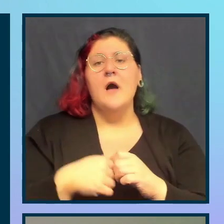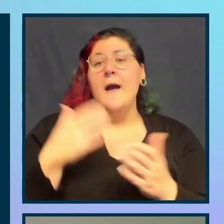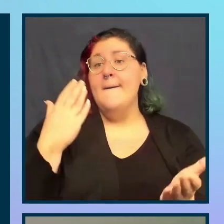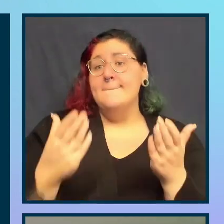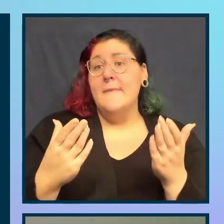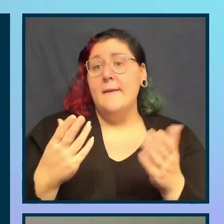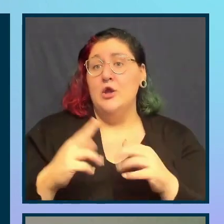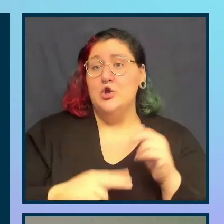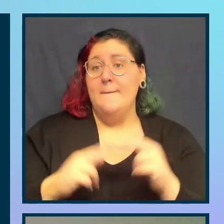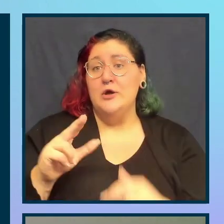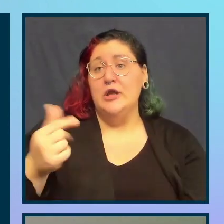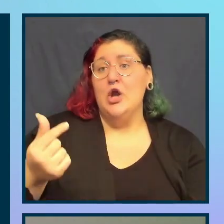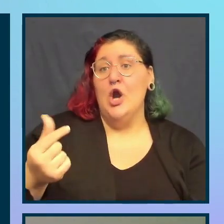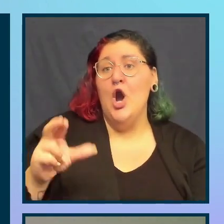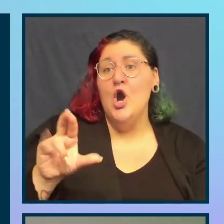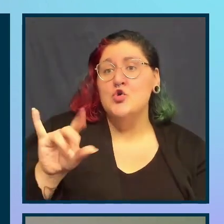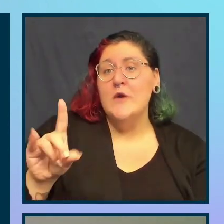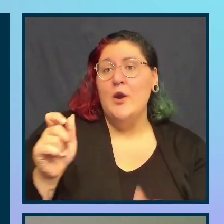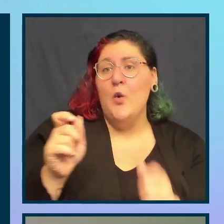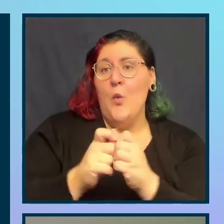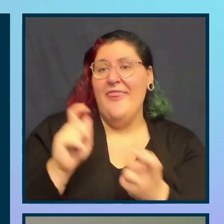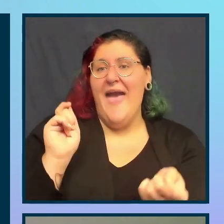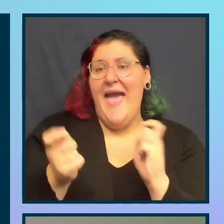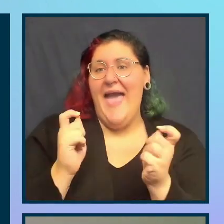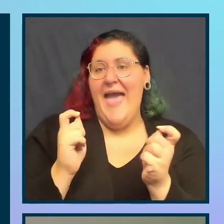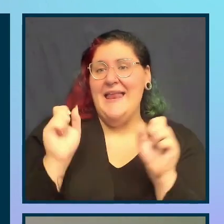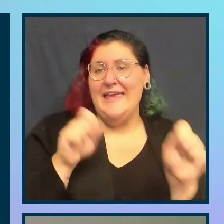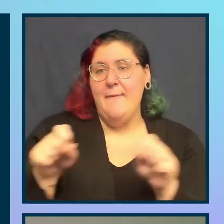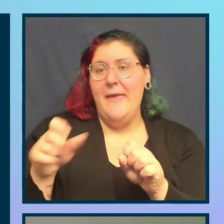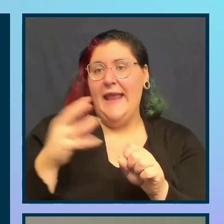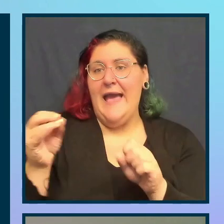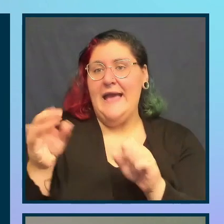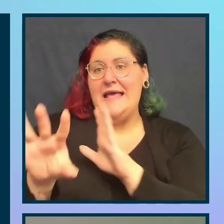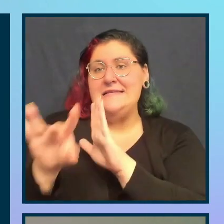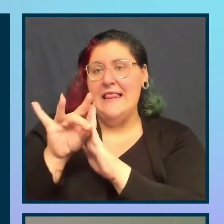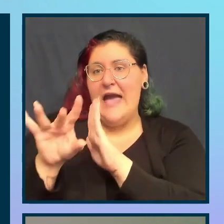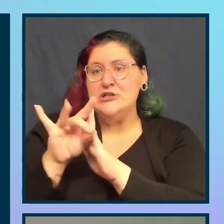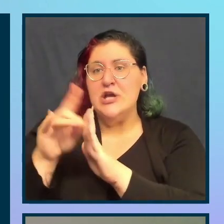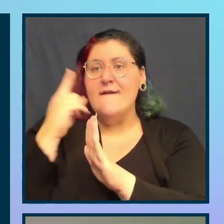But the selection is for entire rows. Things like that, where it feels like it should fit into a grid pattern,